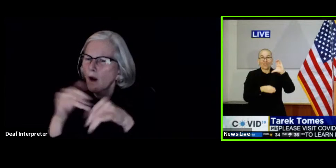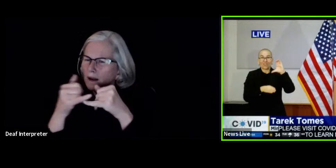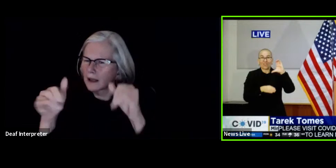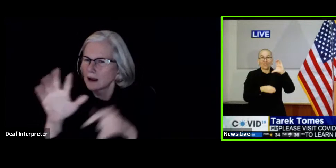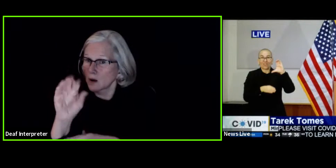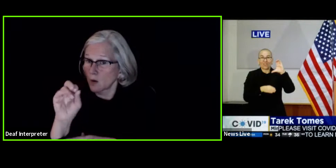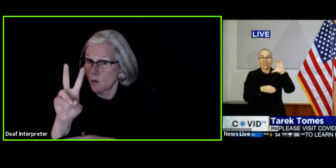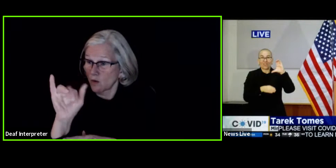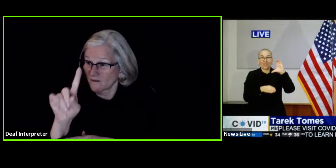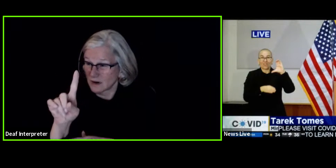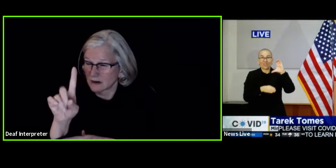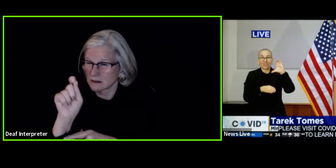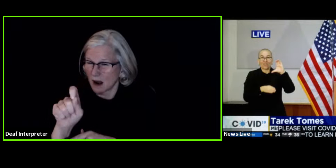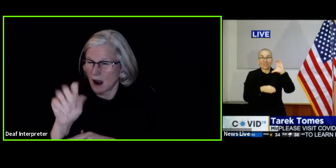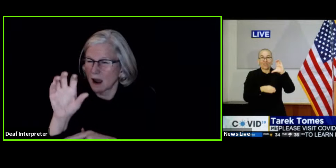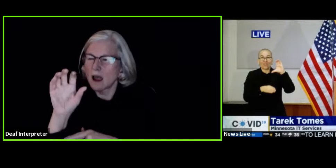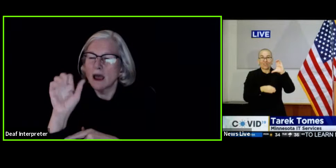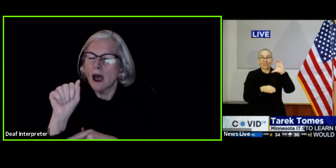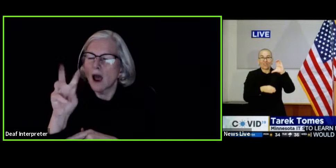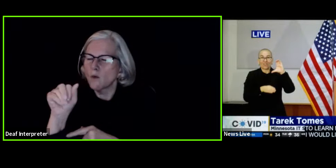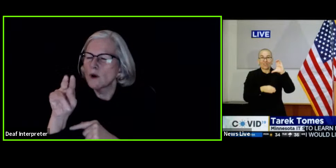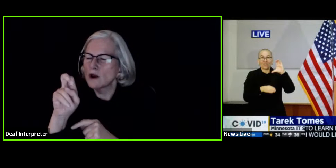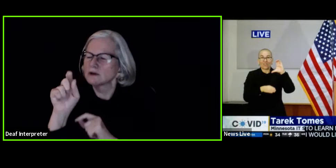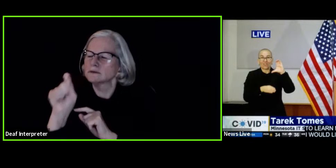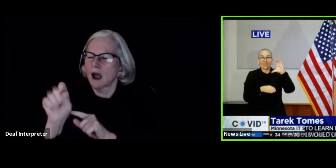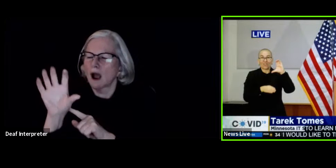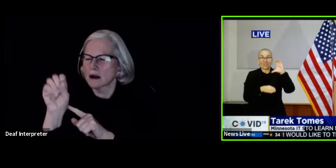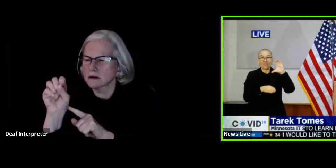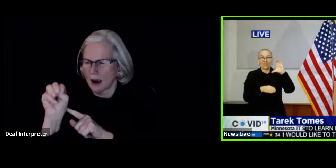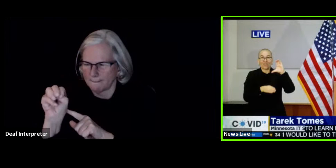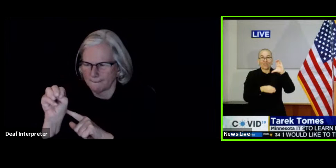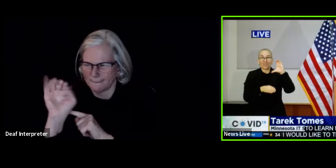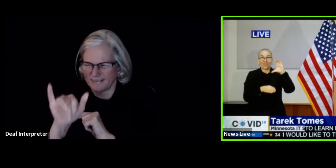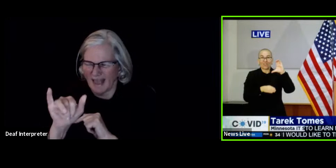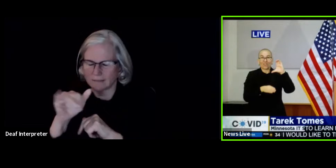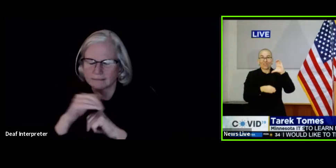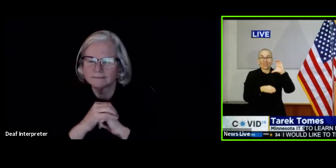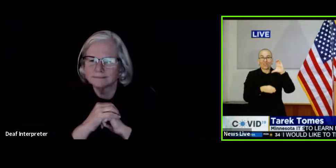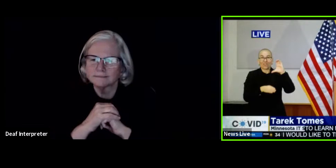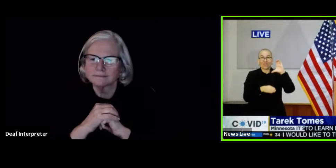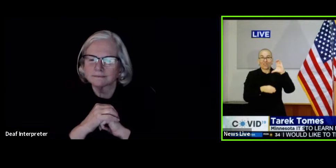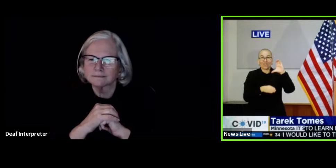WHO WILL GIVE YOU AN UPDATE ON THE CURRENT SITUATION IN MINNESOTA AND WILL ALSO PROVIDE SOME INFORMATION